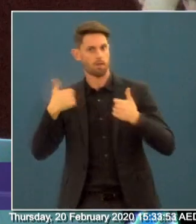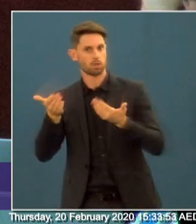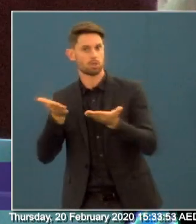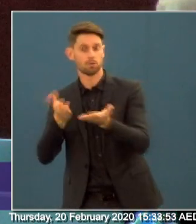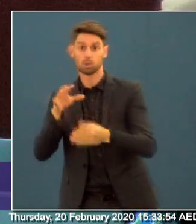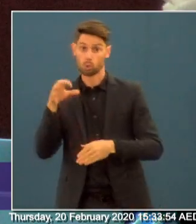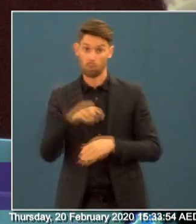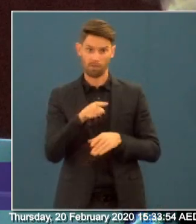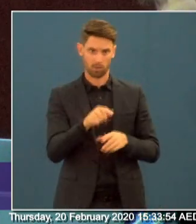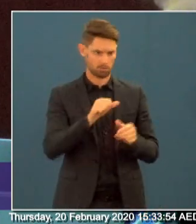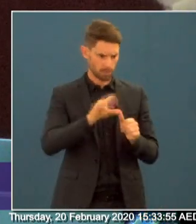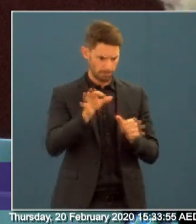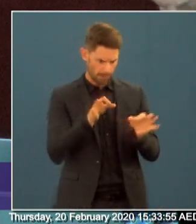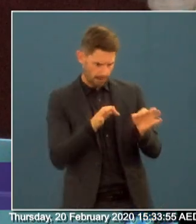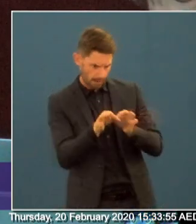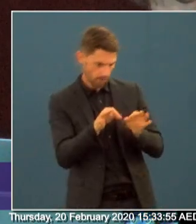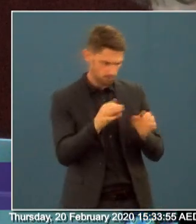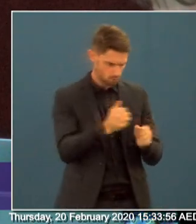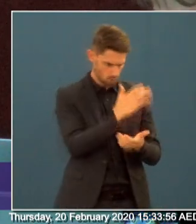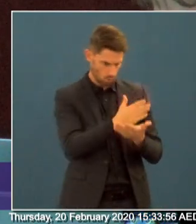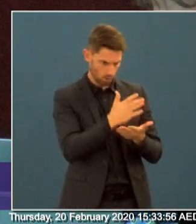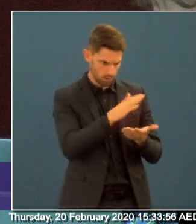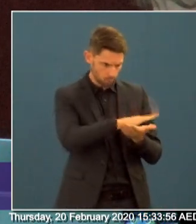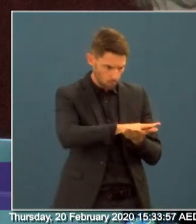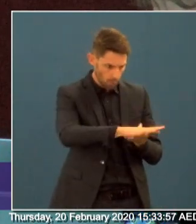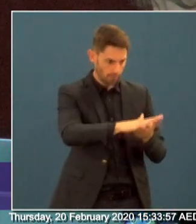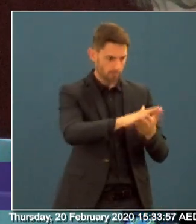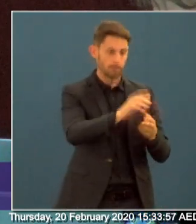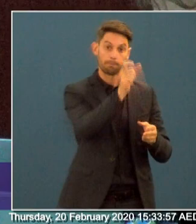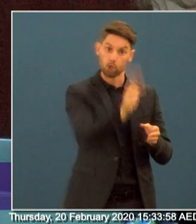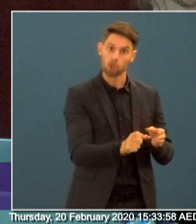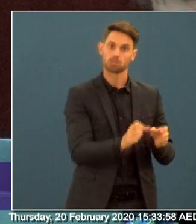And is that a recommendation made by the College of Physicians? Yes, it is.